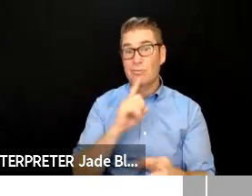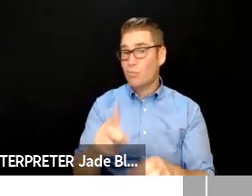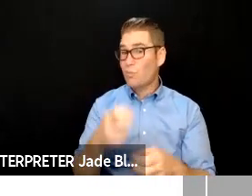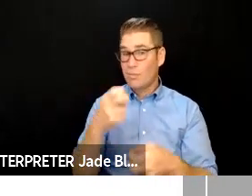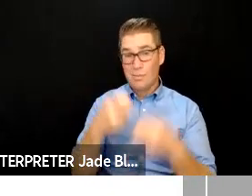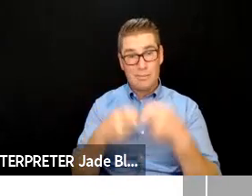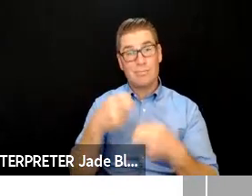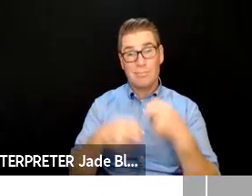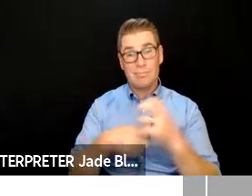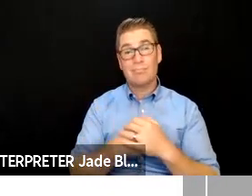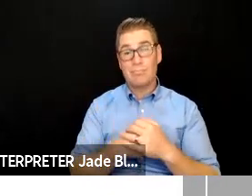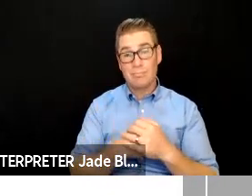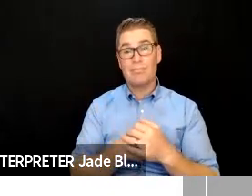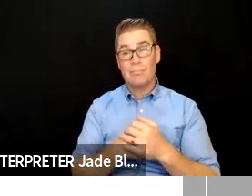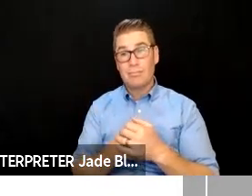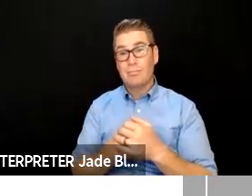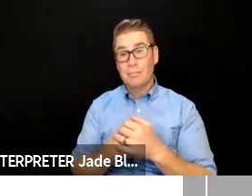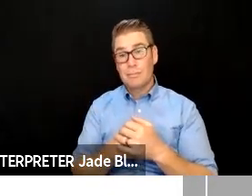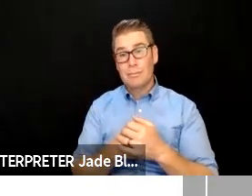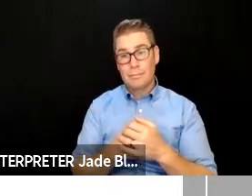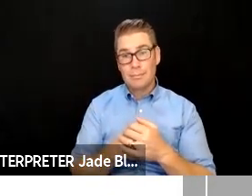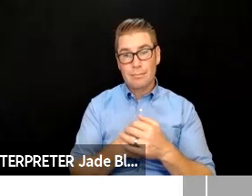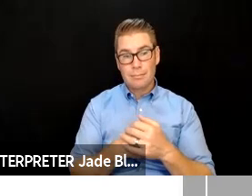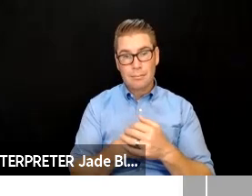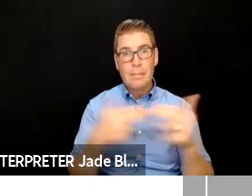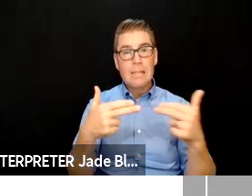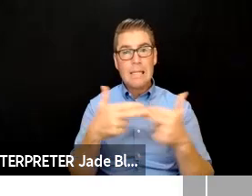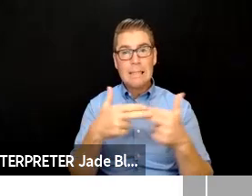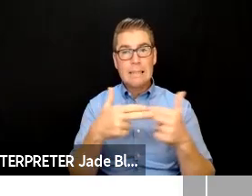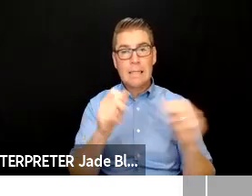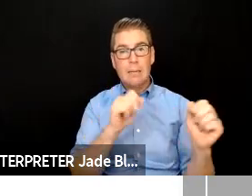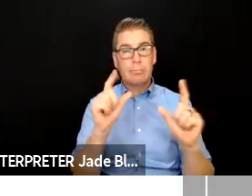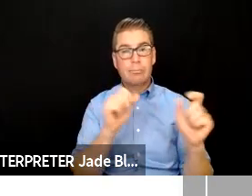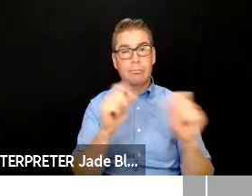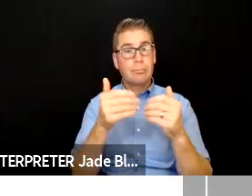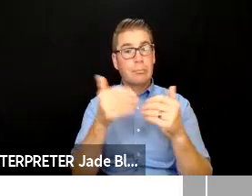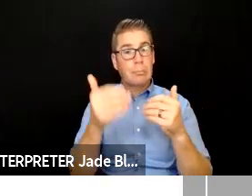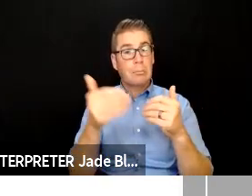Sally Potter: The next couple of slides I'm going to show you what we're called